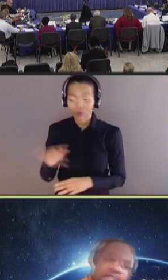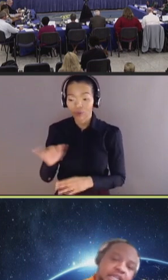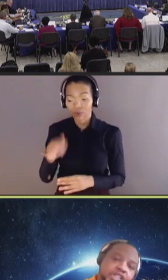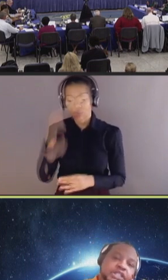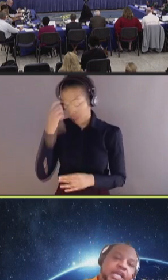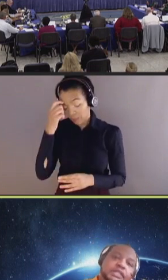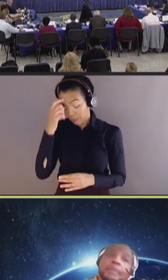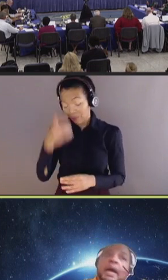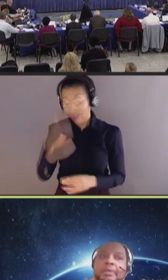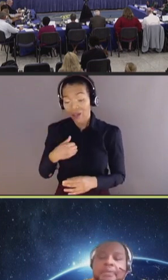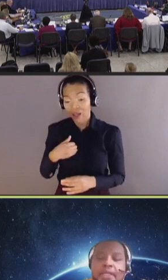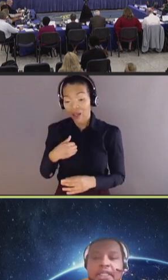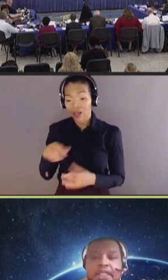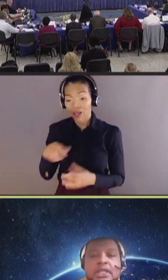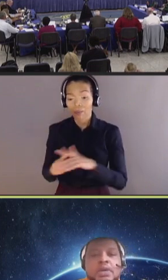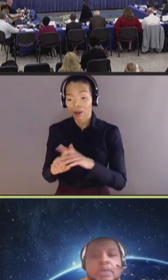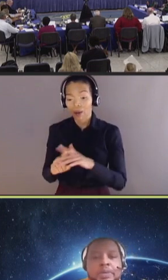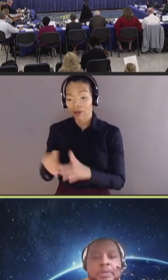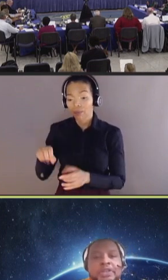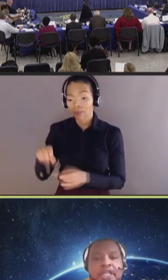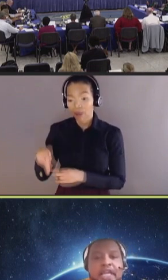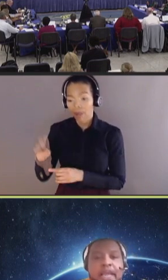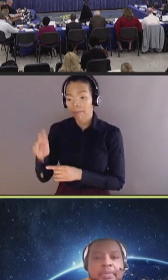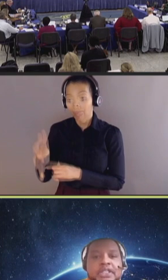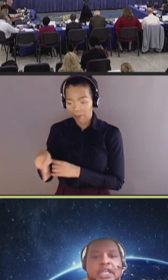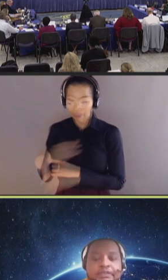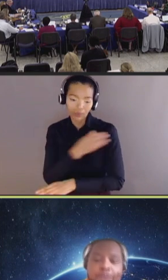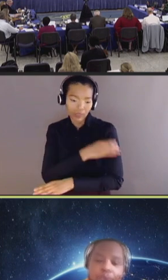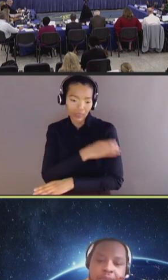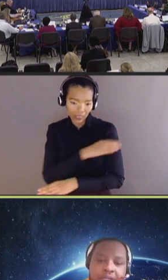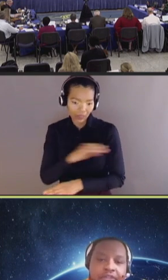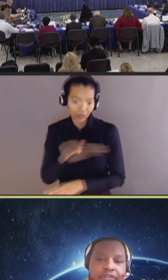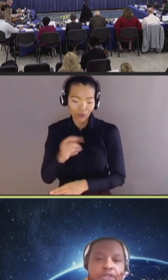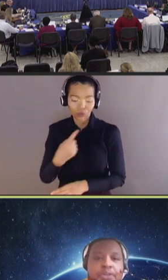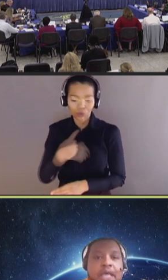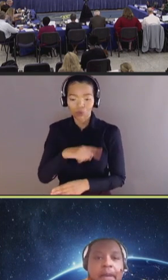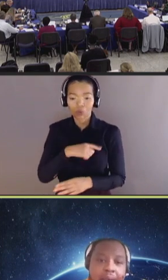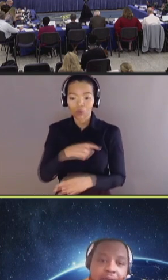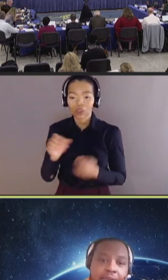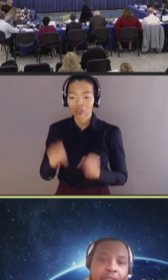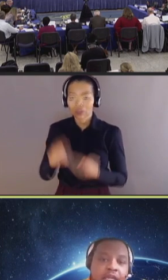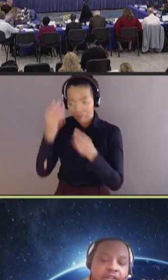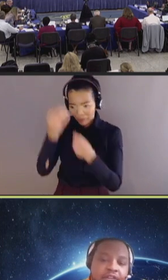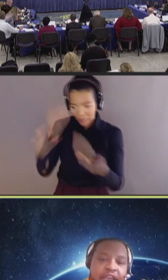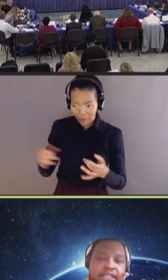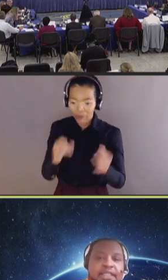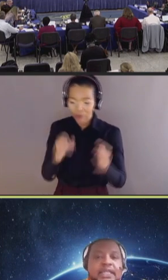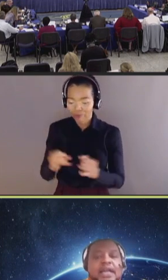vaccination sites, pop up clinics, where we were then able to inform individuals about the vaccine.